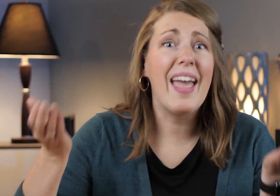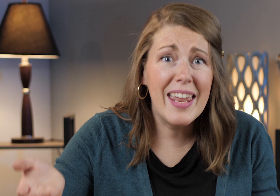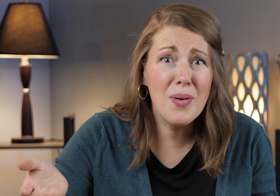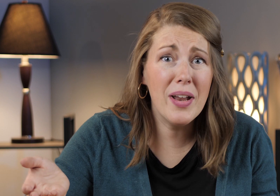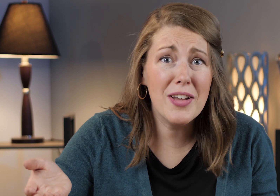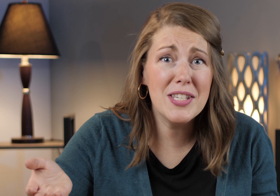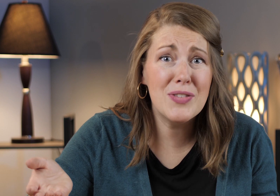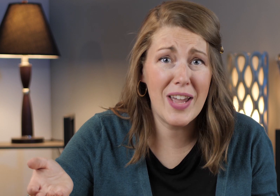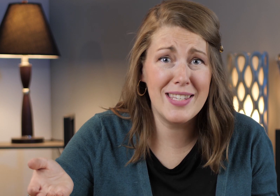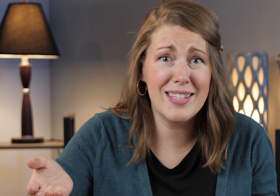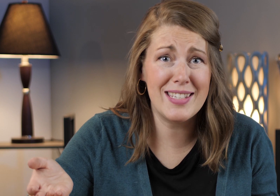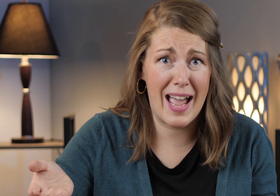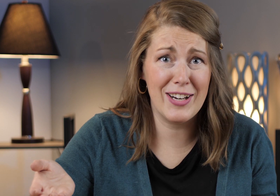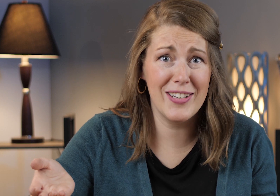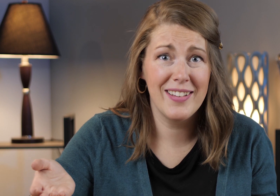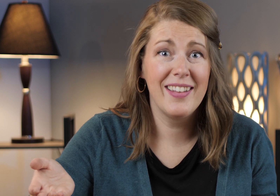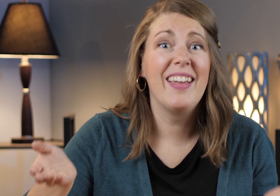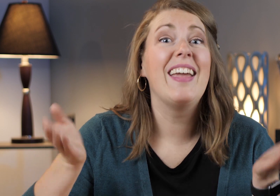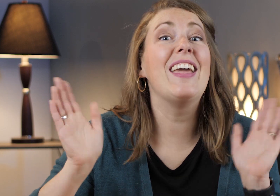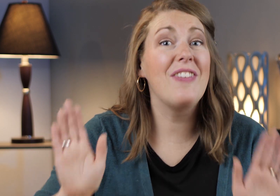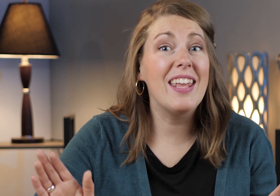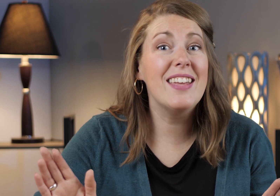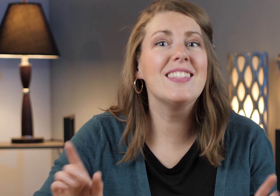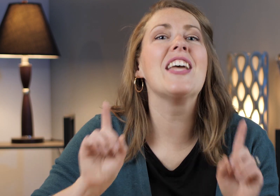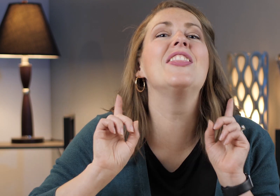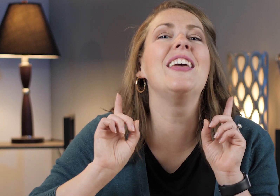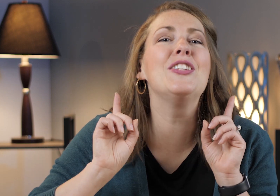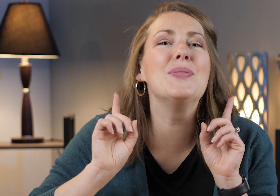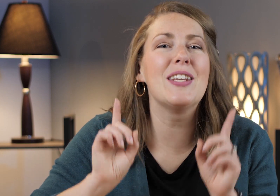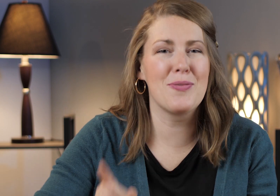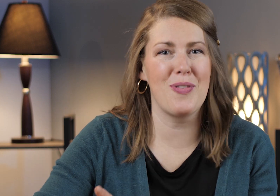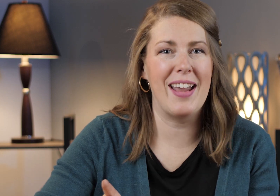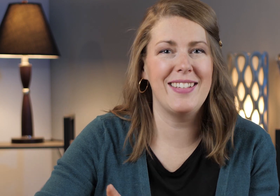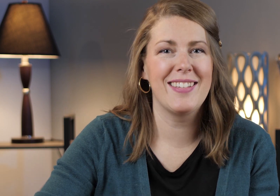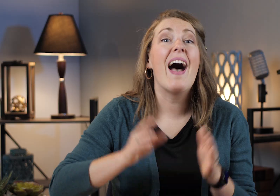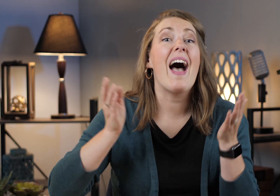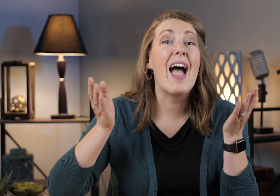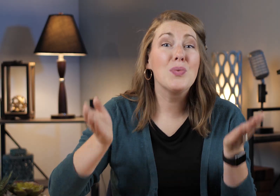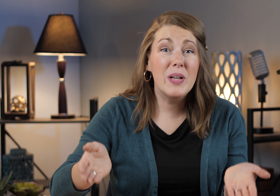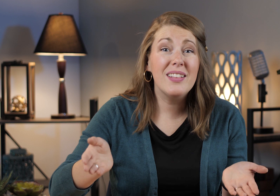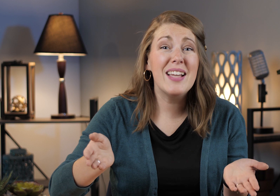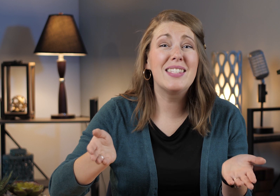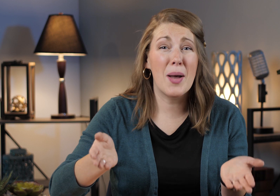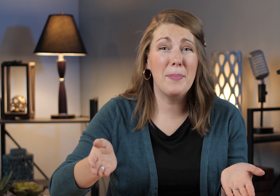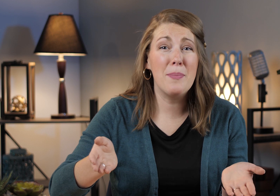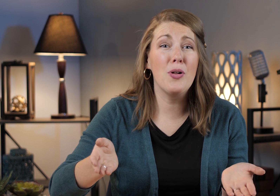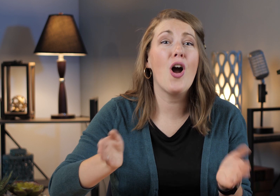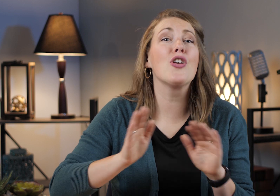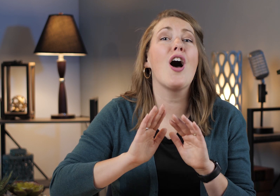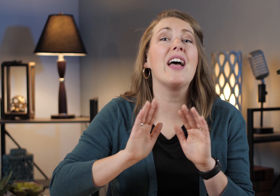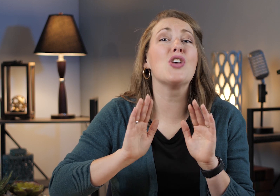Anyone else's face is tired? If it is, then you did it right. I realize some people are not as